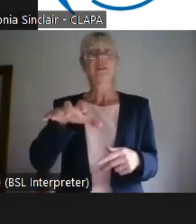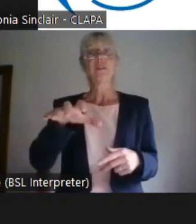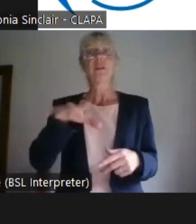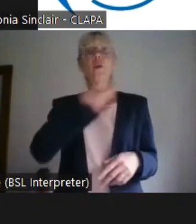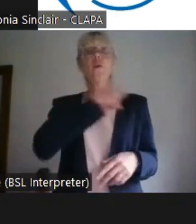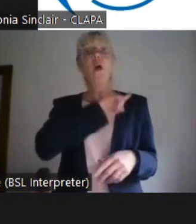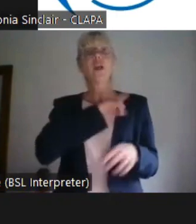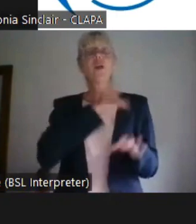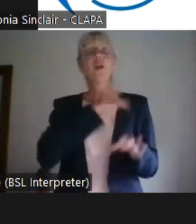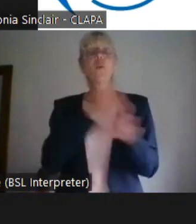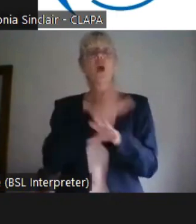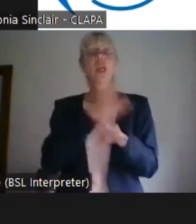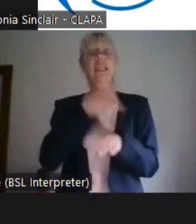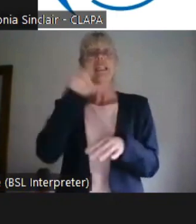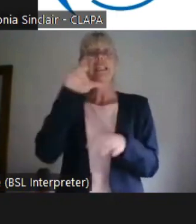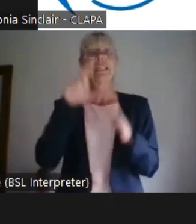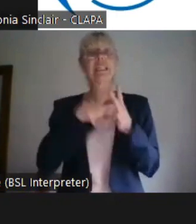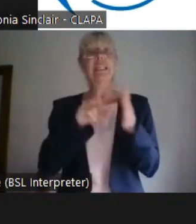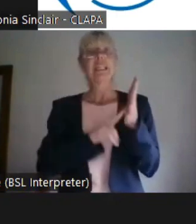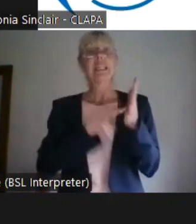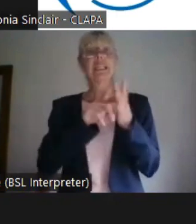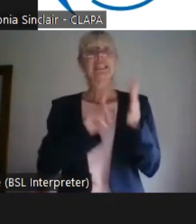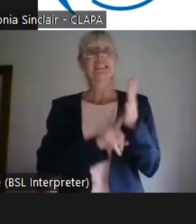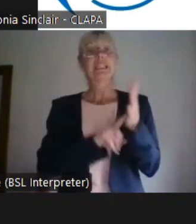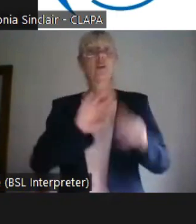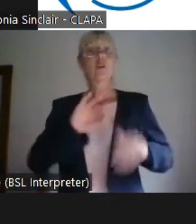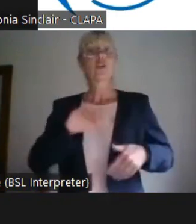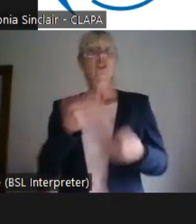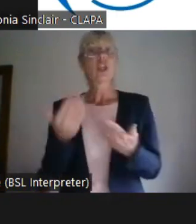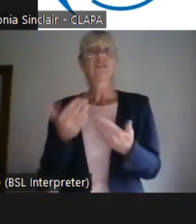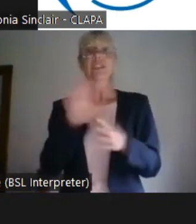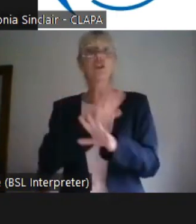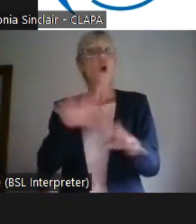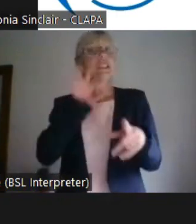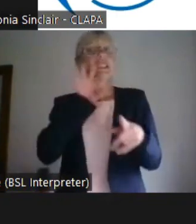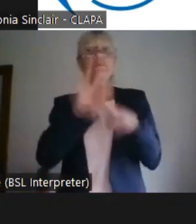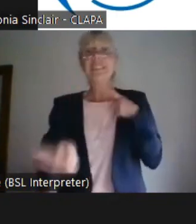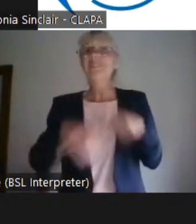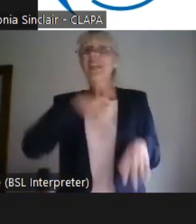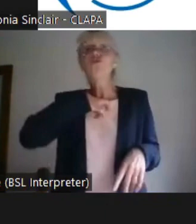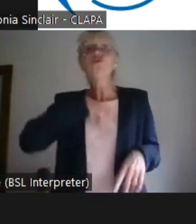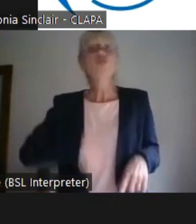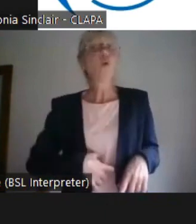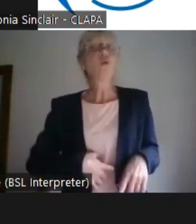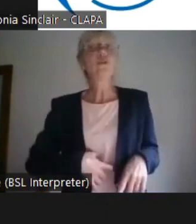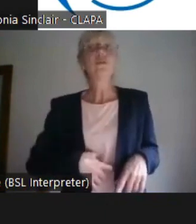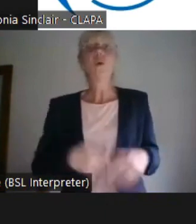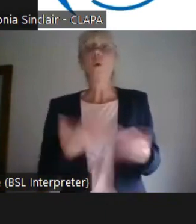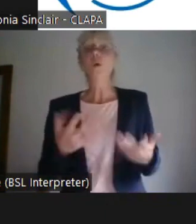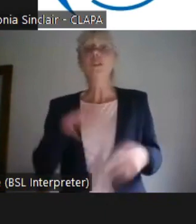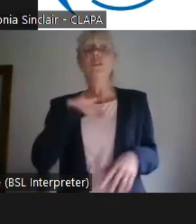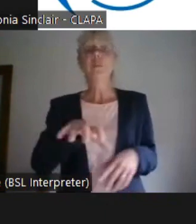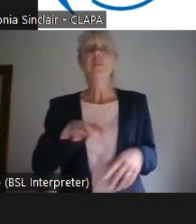you're not employed in a particular role more often than not so that that was quite interesting